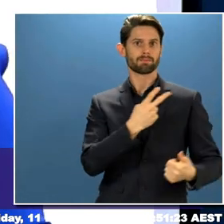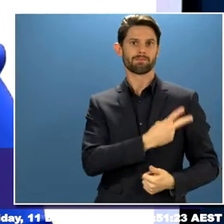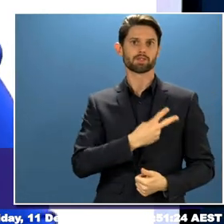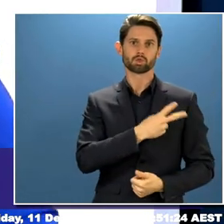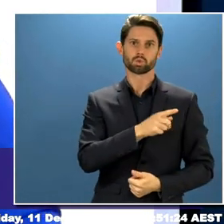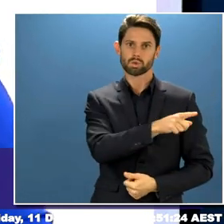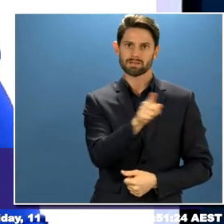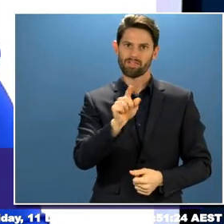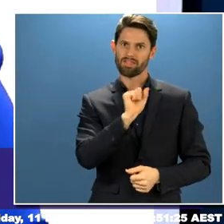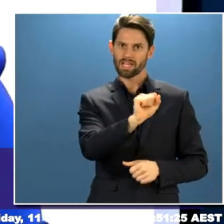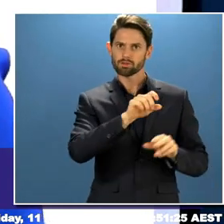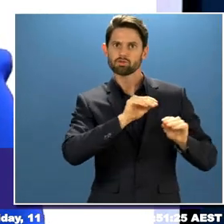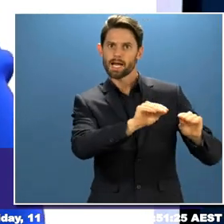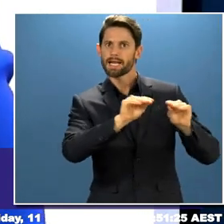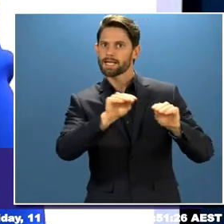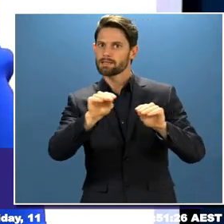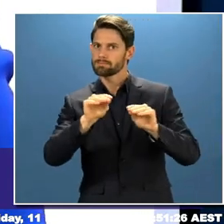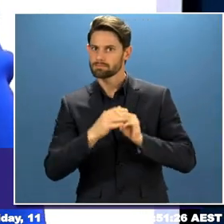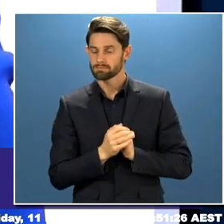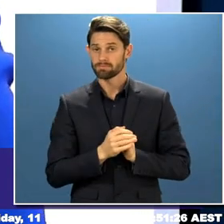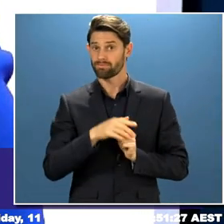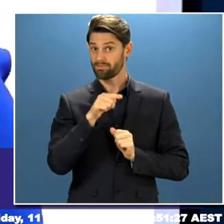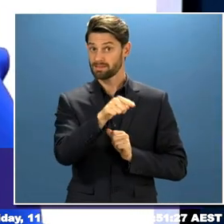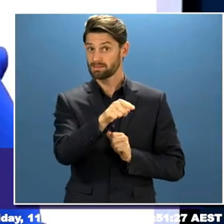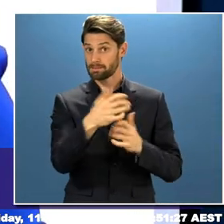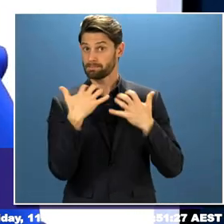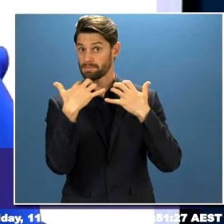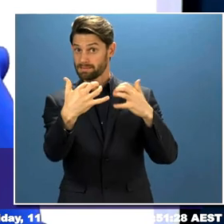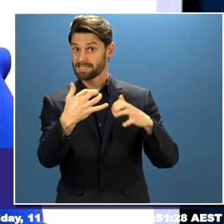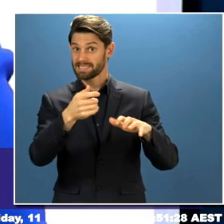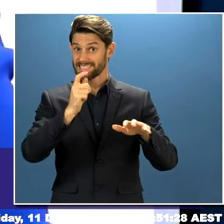this is a public hearing that picks up the work that the Royal Commission